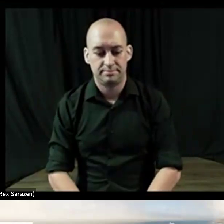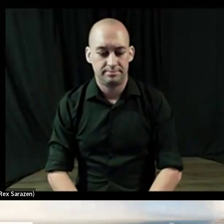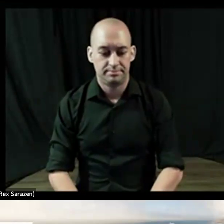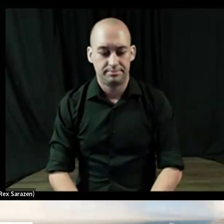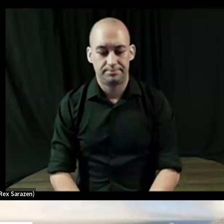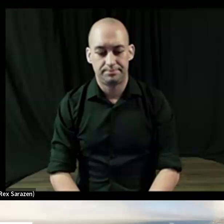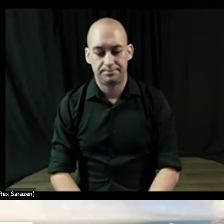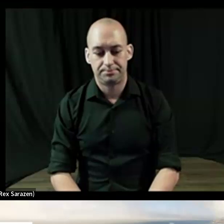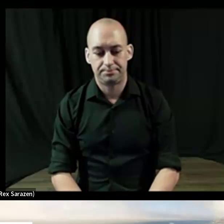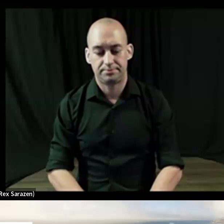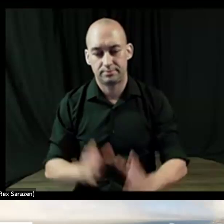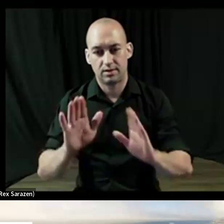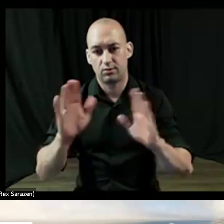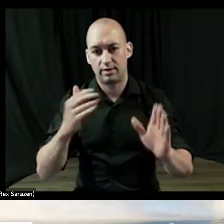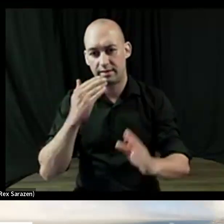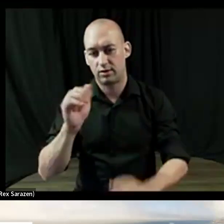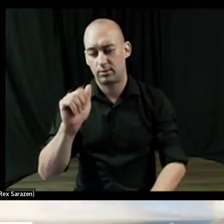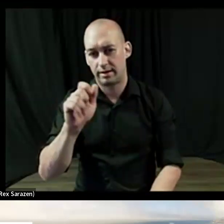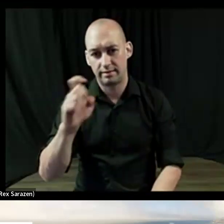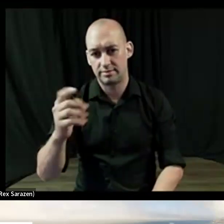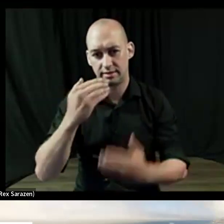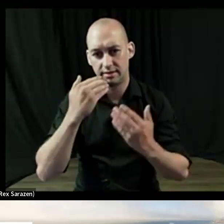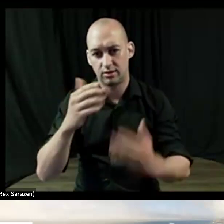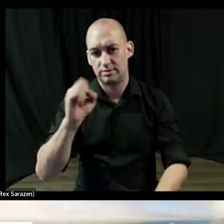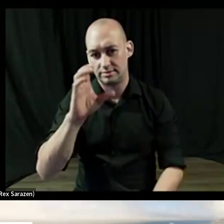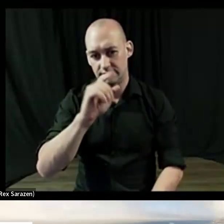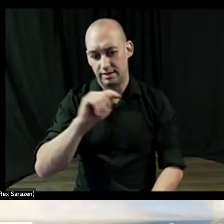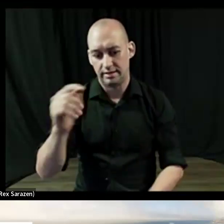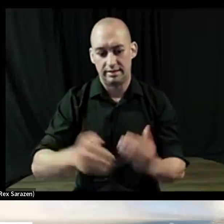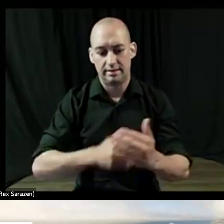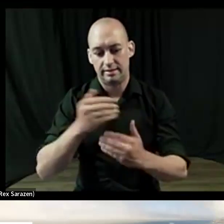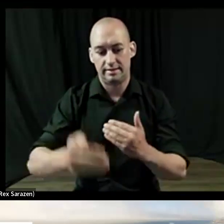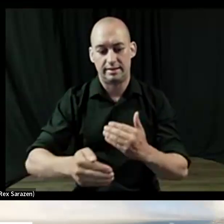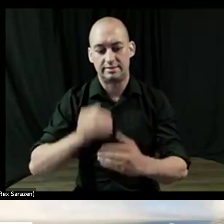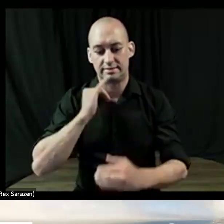Great. Thank you, Alex. Thank you. Scott. Next hand I see up is Rebecca. Great to